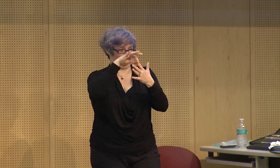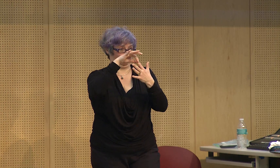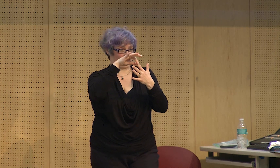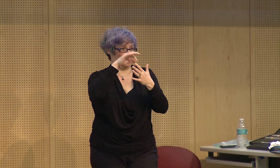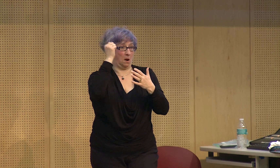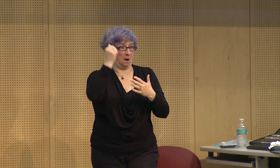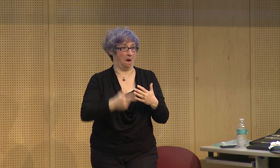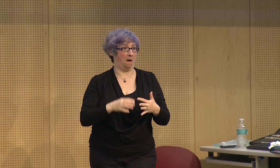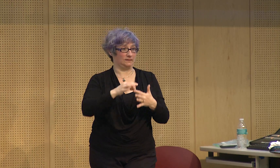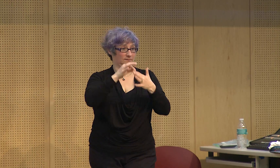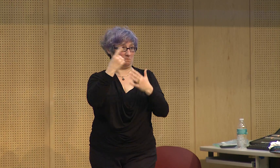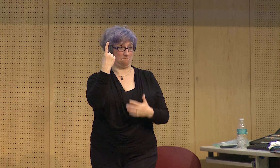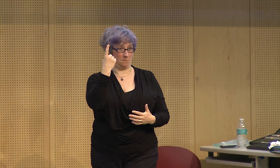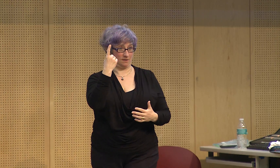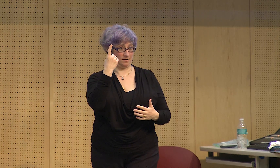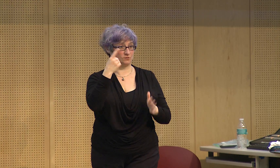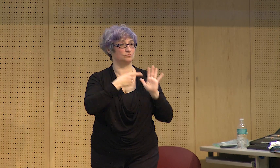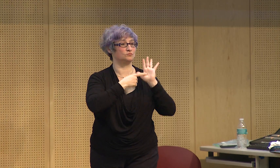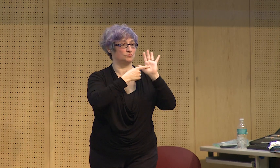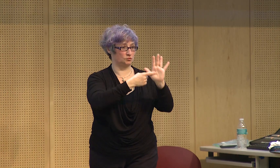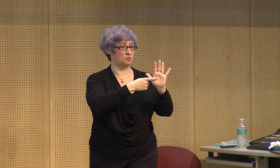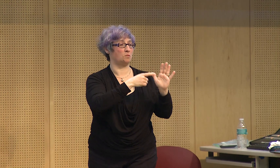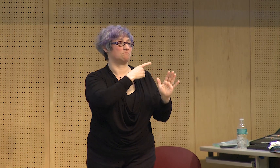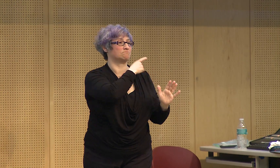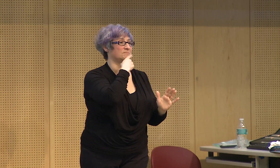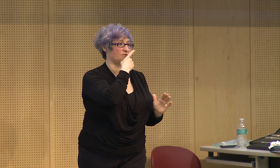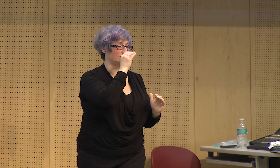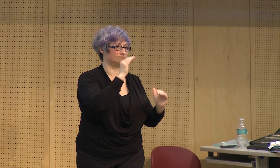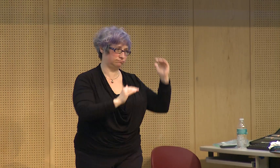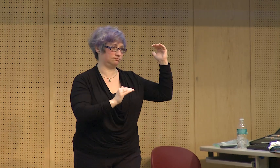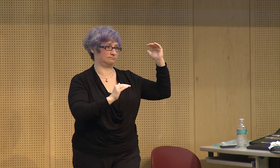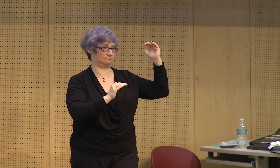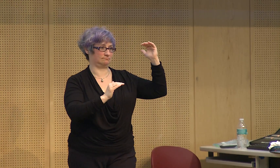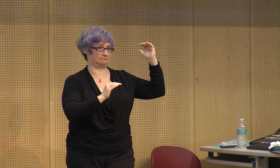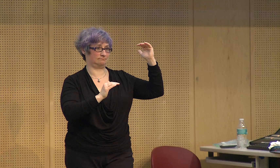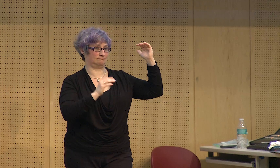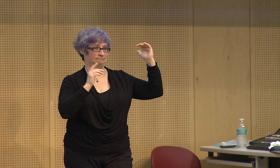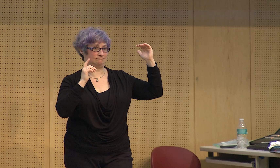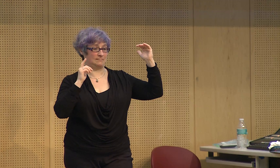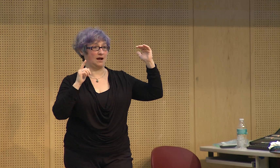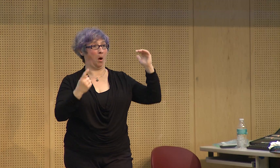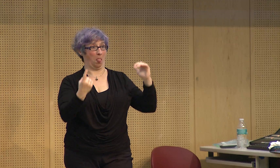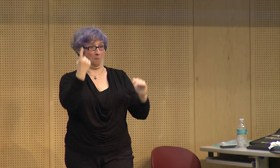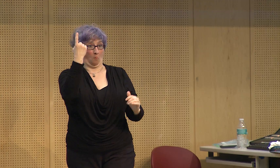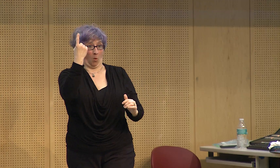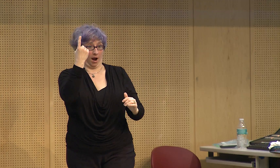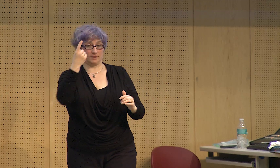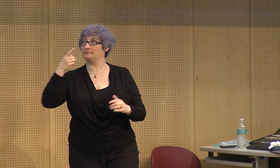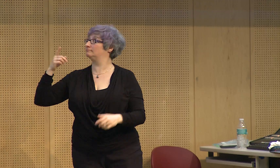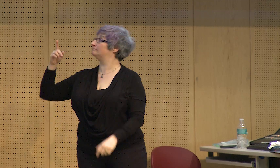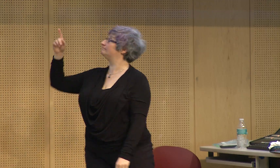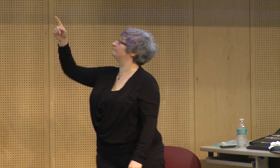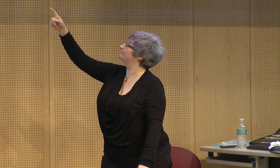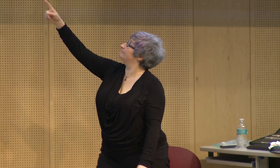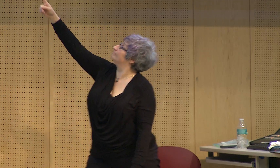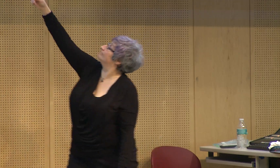shows that accept for one study, all of the other studies show that hearing students